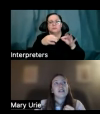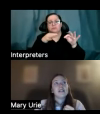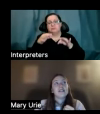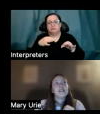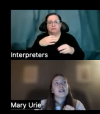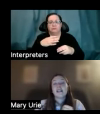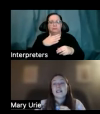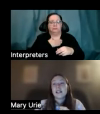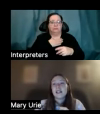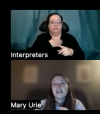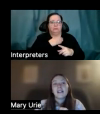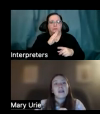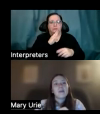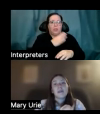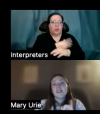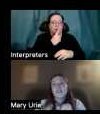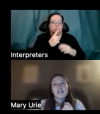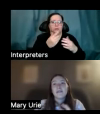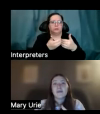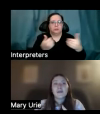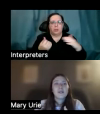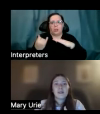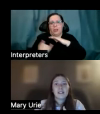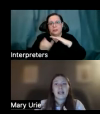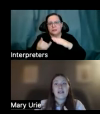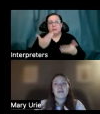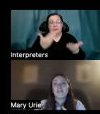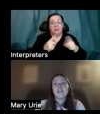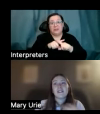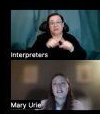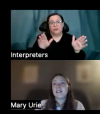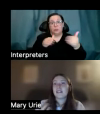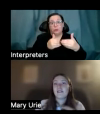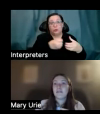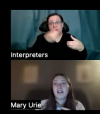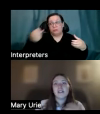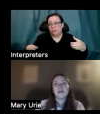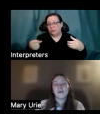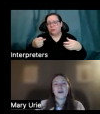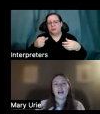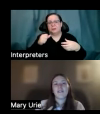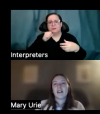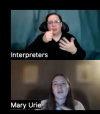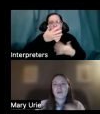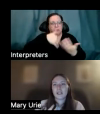is isolated, maybe she's in a different room some of the times and she doesn't get to see friends or have that social